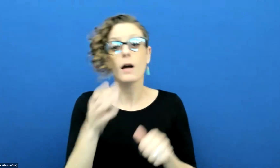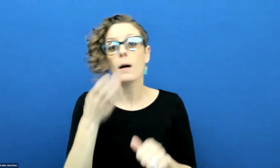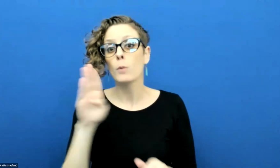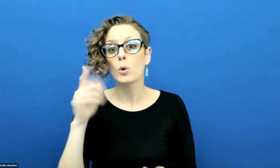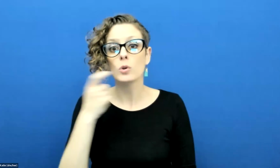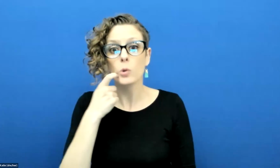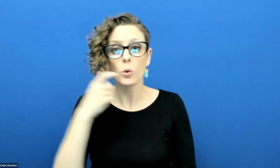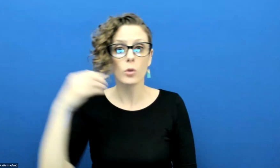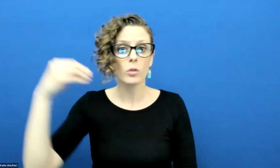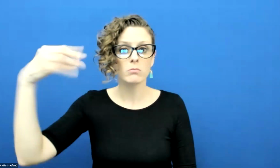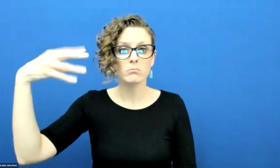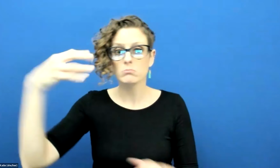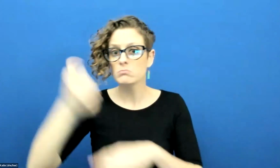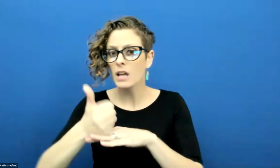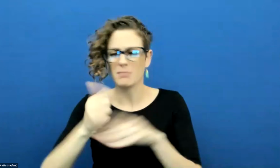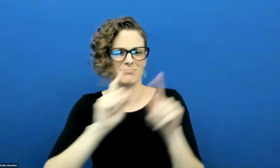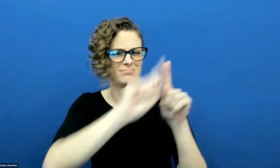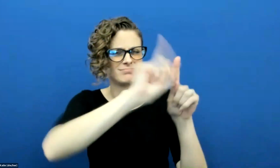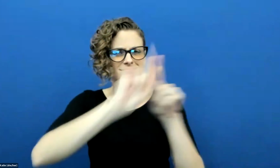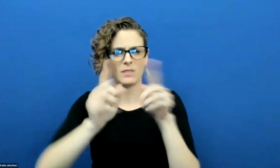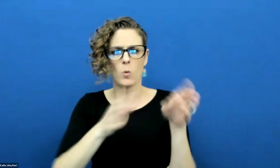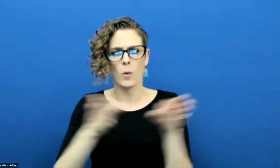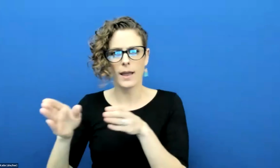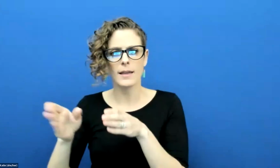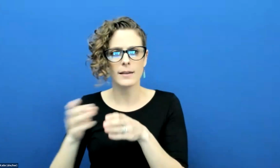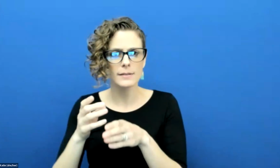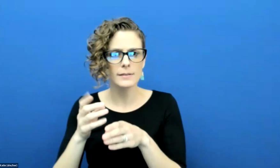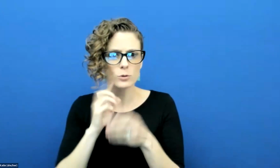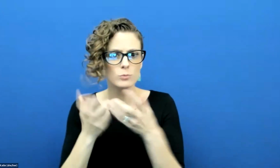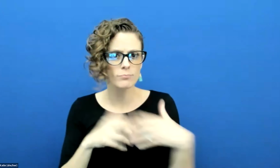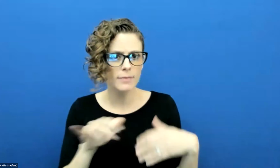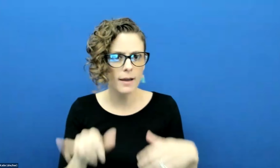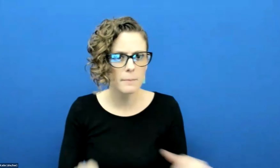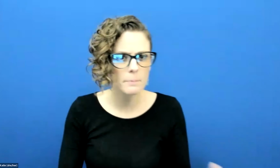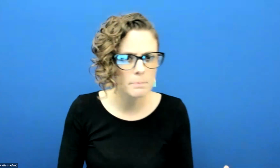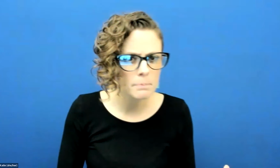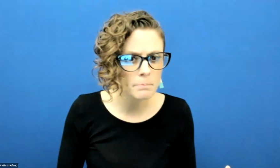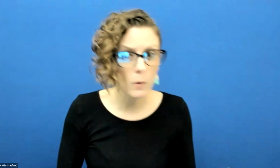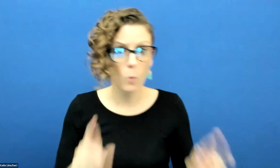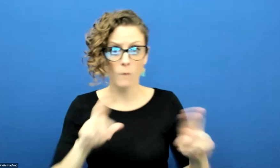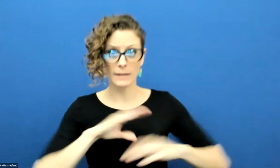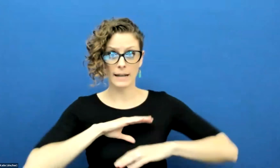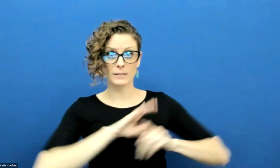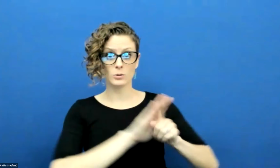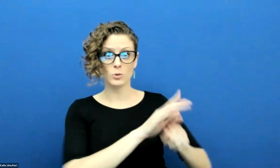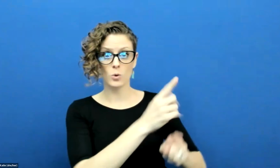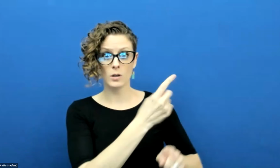can be done so in multiple ways of scanning that cat so to speak up that answers the question and